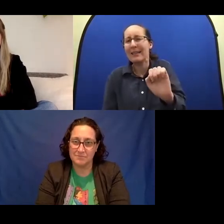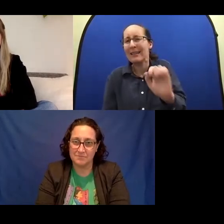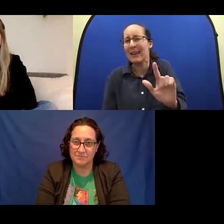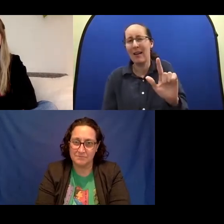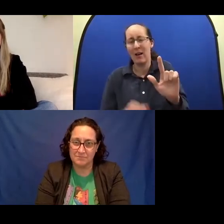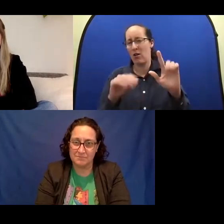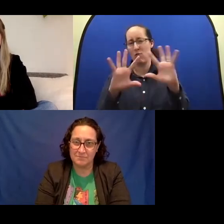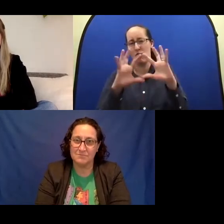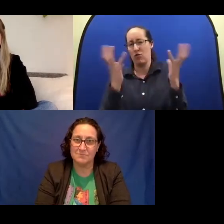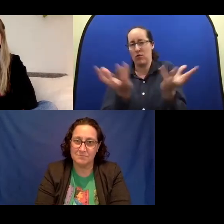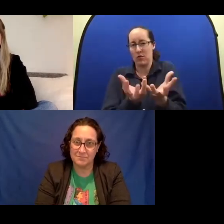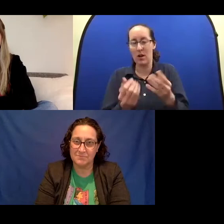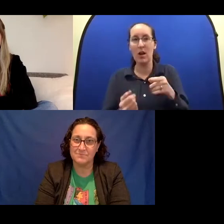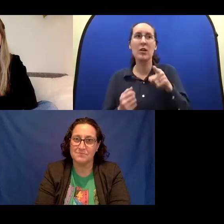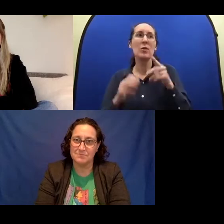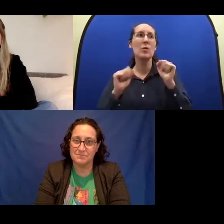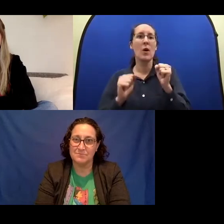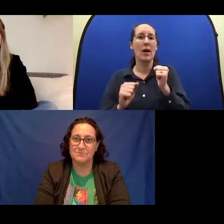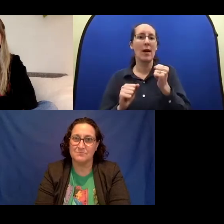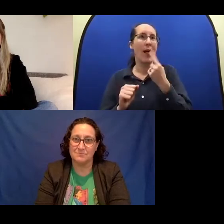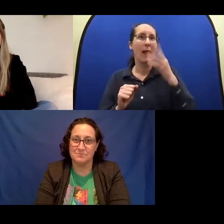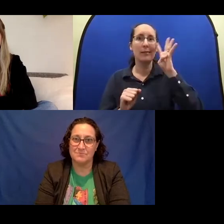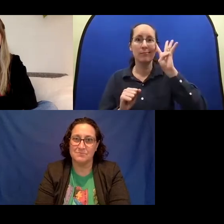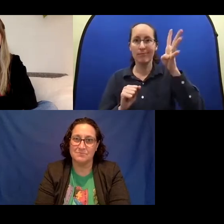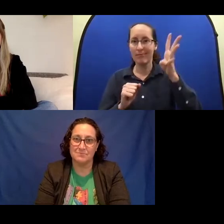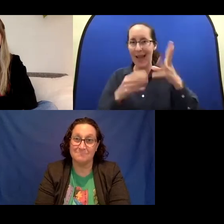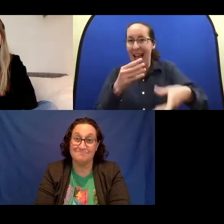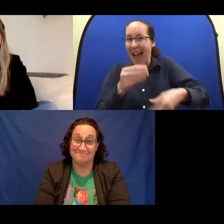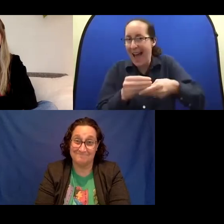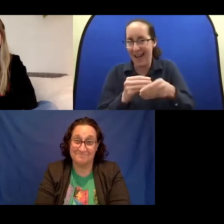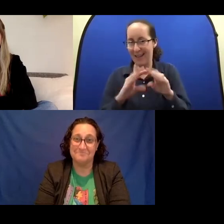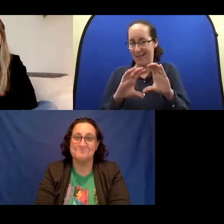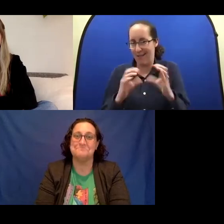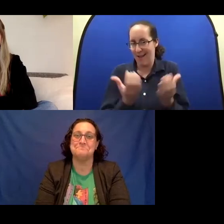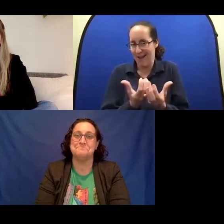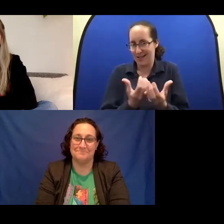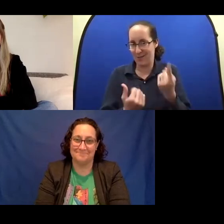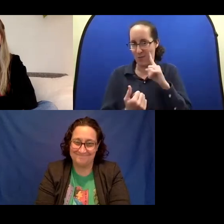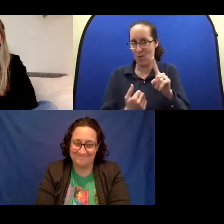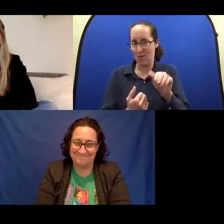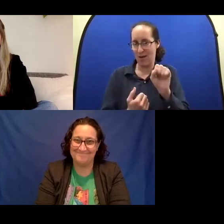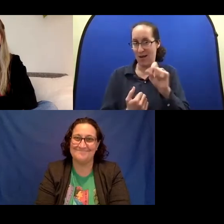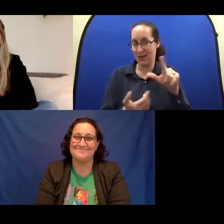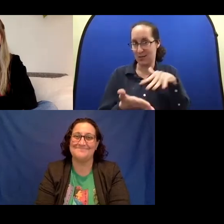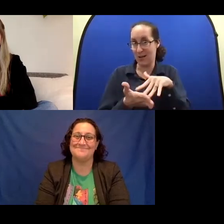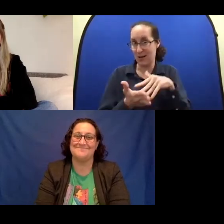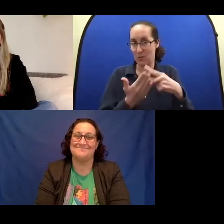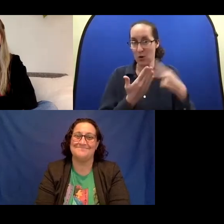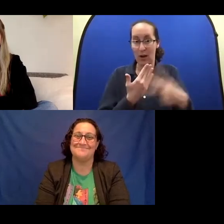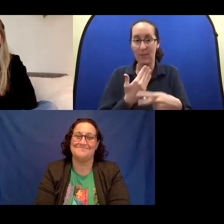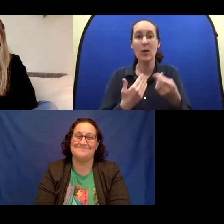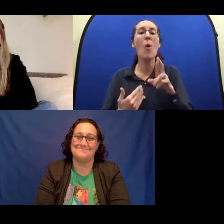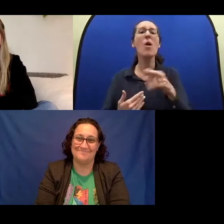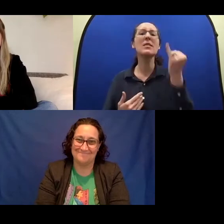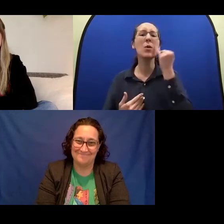or if you could teach the class of your dreams, what would it be?